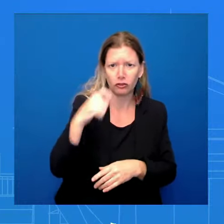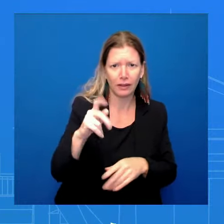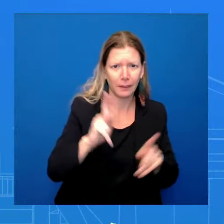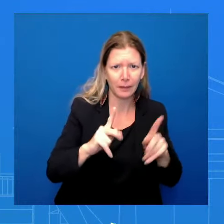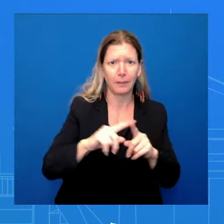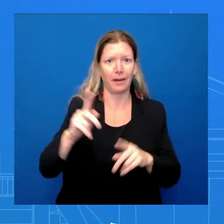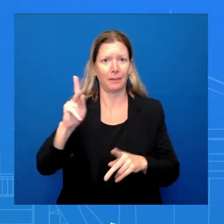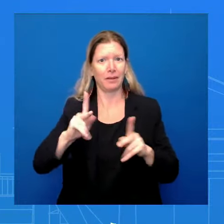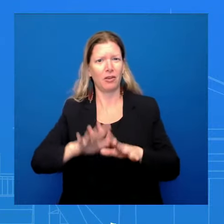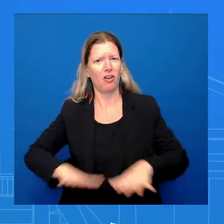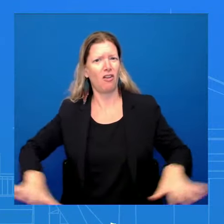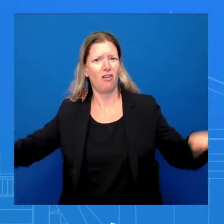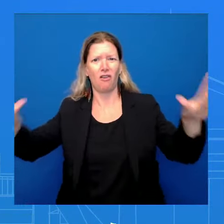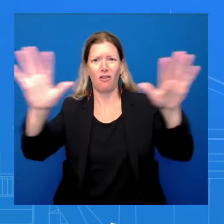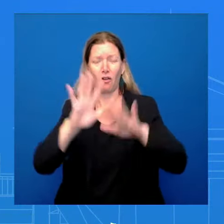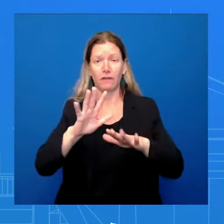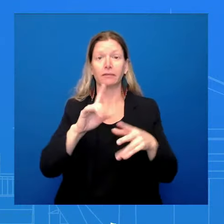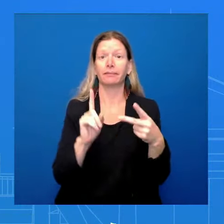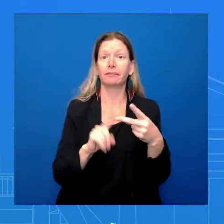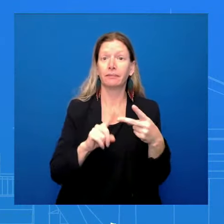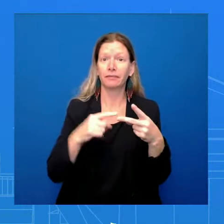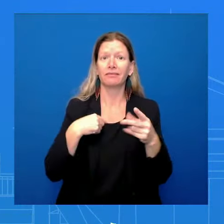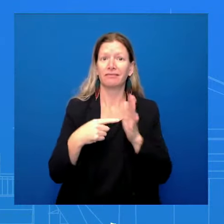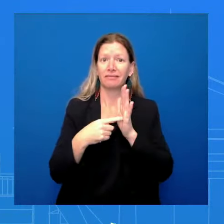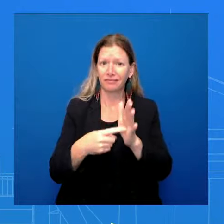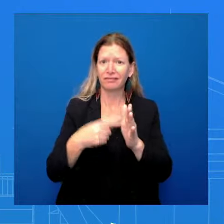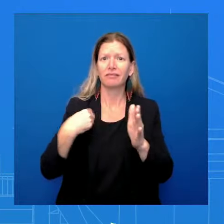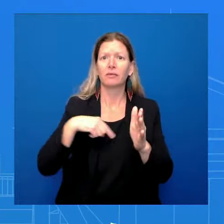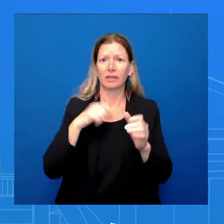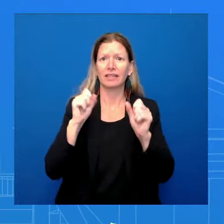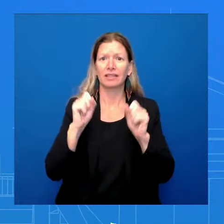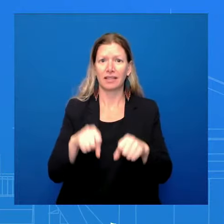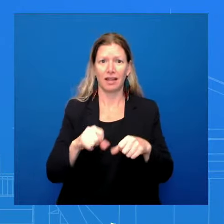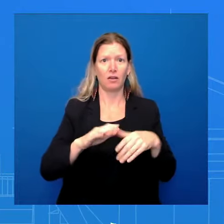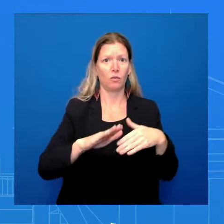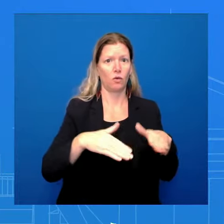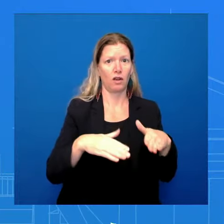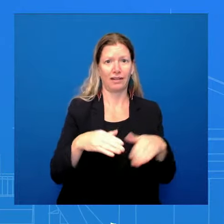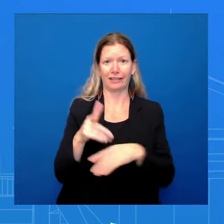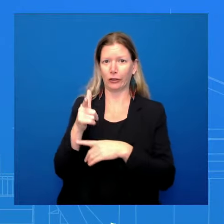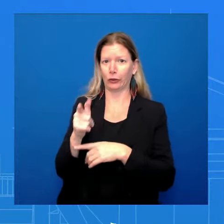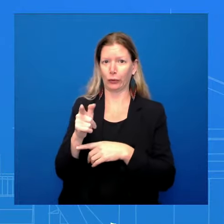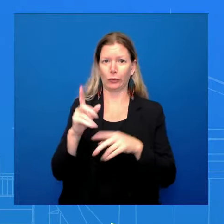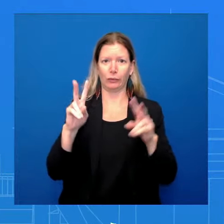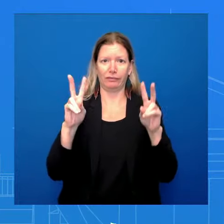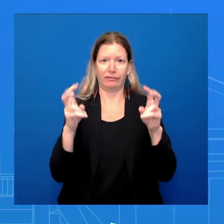We have strongly supported the Ukraine at the same moment that we've put forward ambitious proposals on World Bank reform,